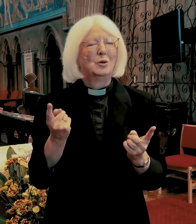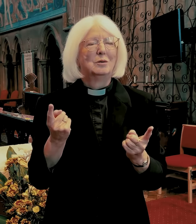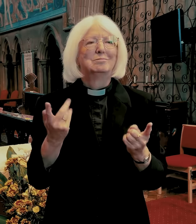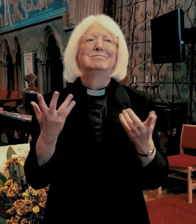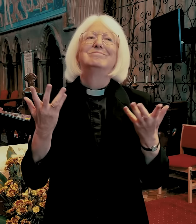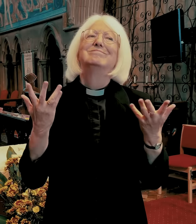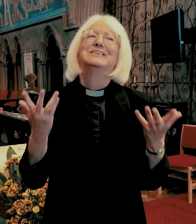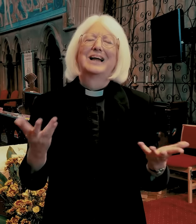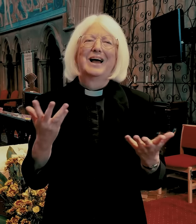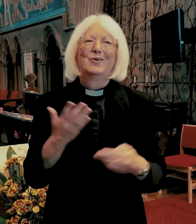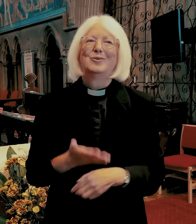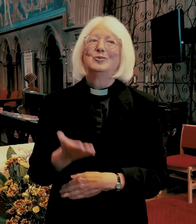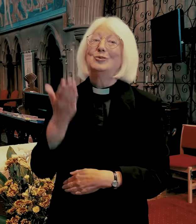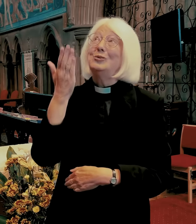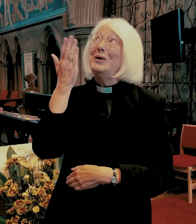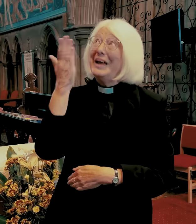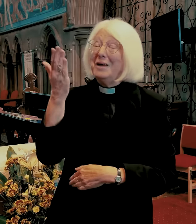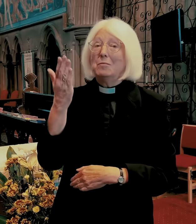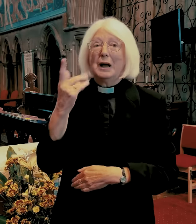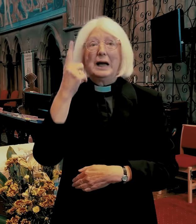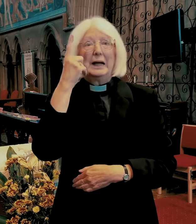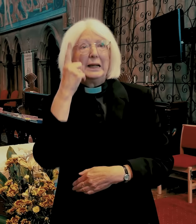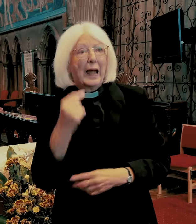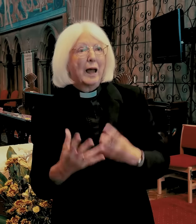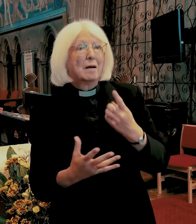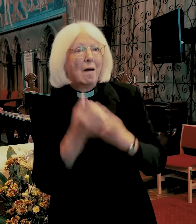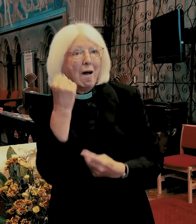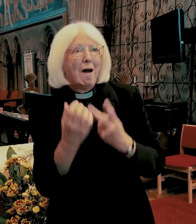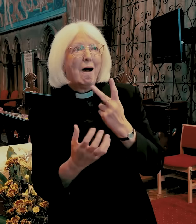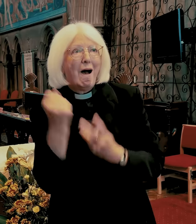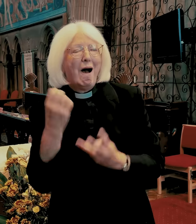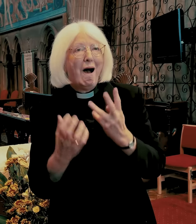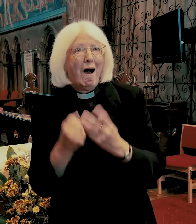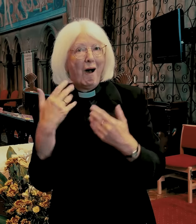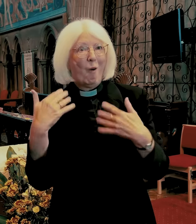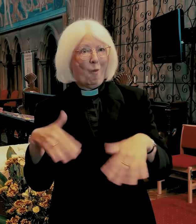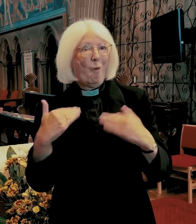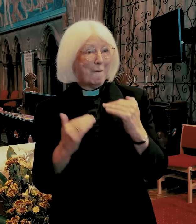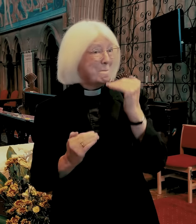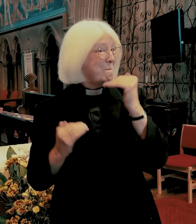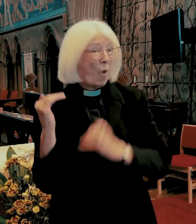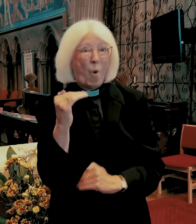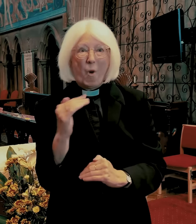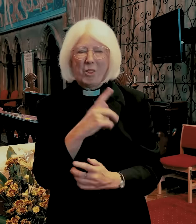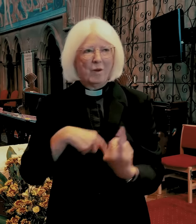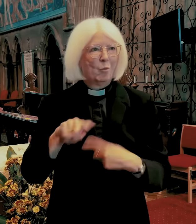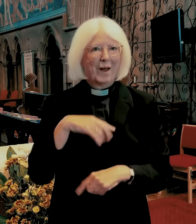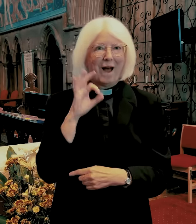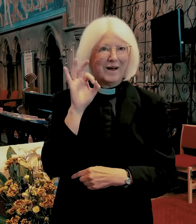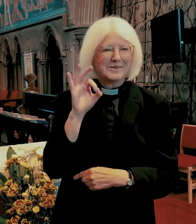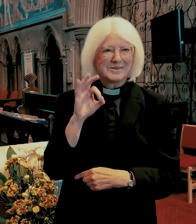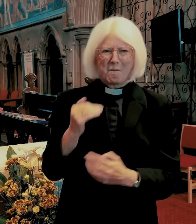Now to him who is able to do immeasurably more than all we ask or imagine,